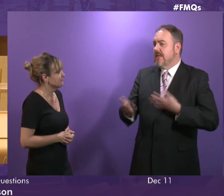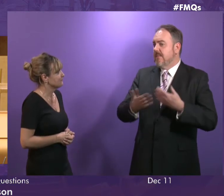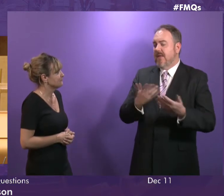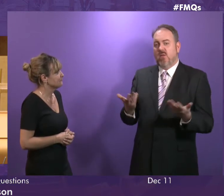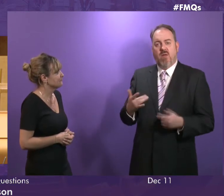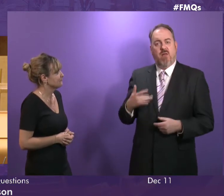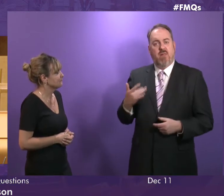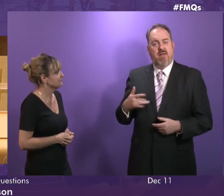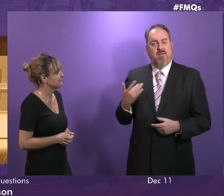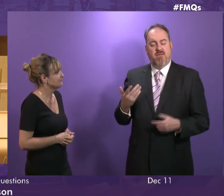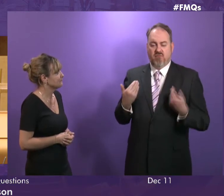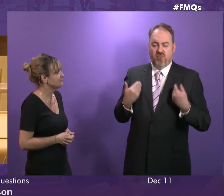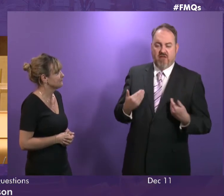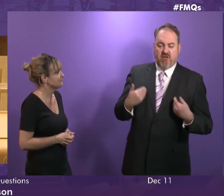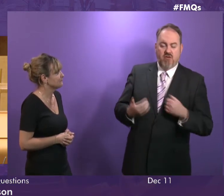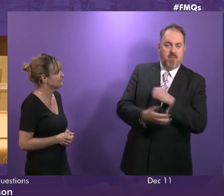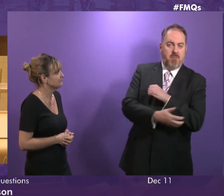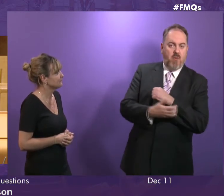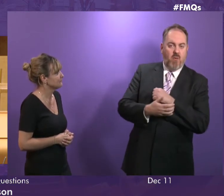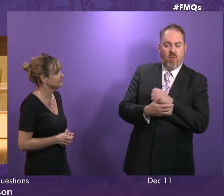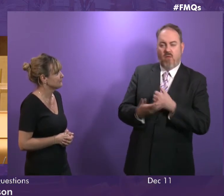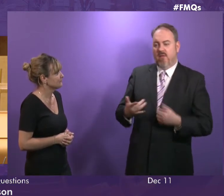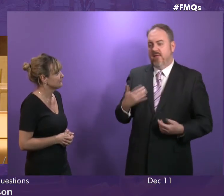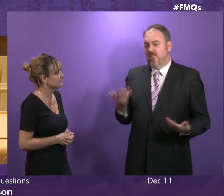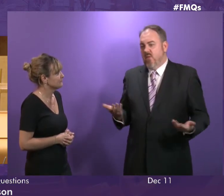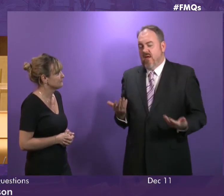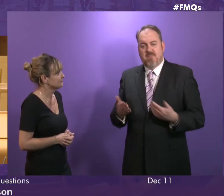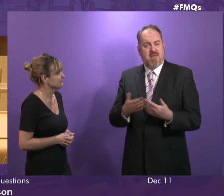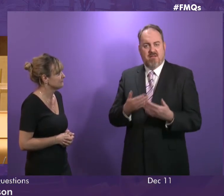of the school that they go to or where they live. However, the research calls into question